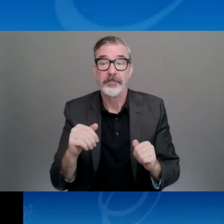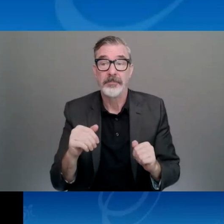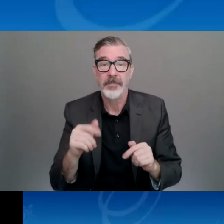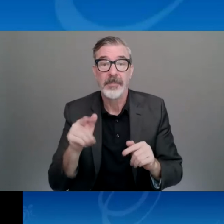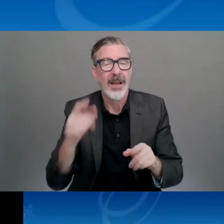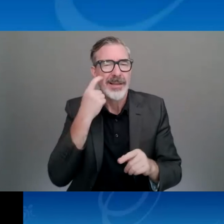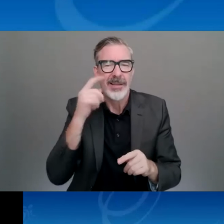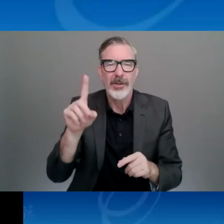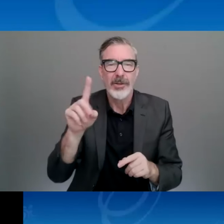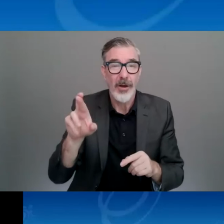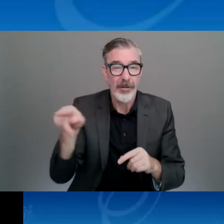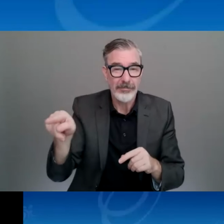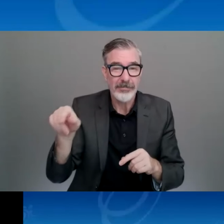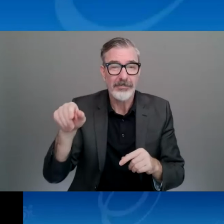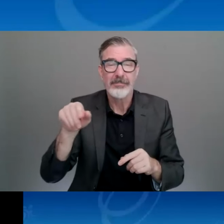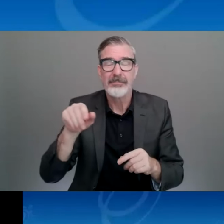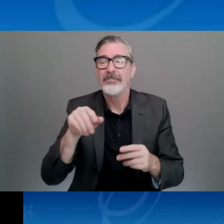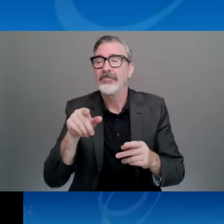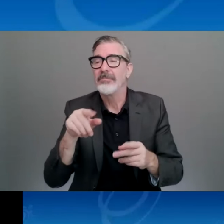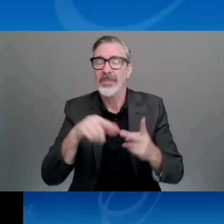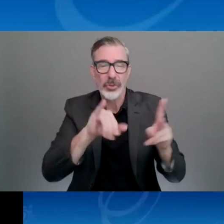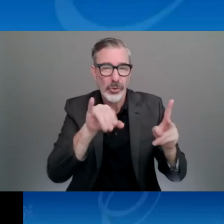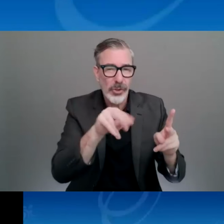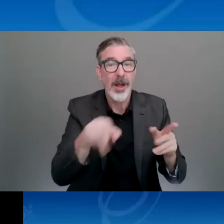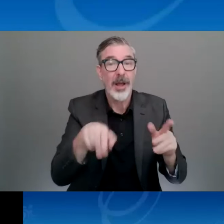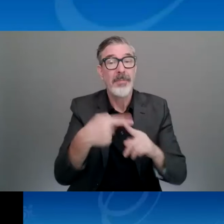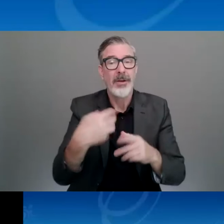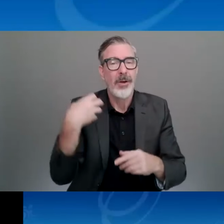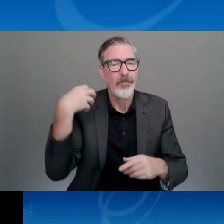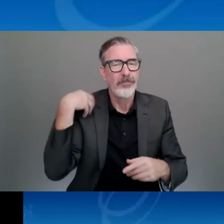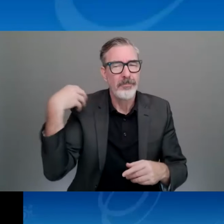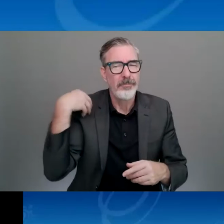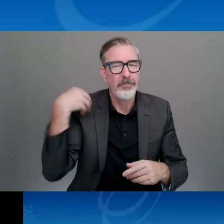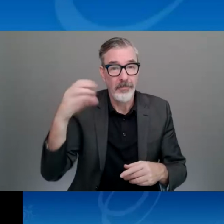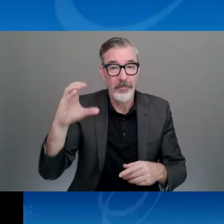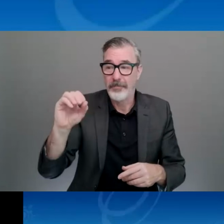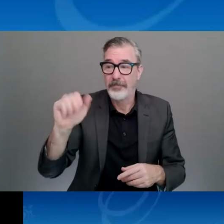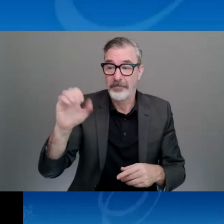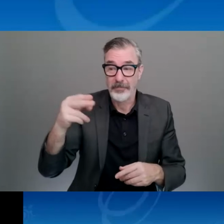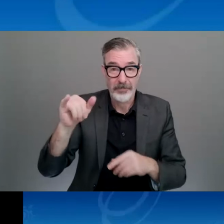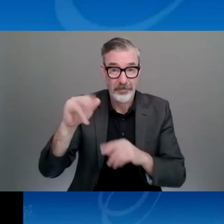and Jon was saying about coaching, something that we're learned at a more individual level is many of our employees.